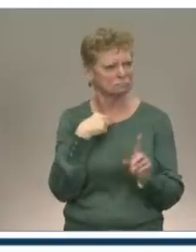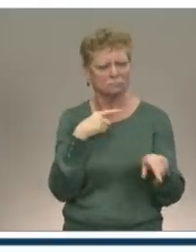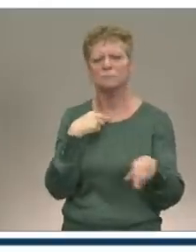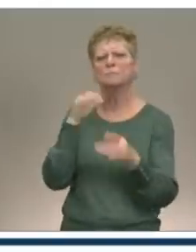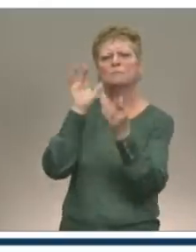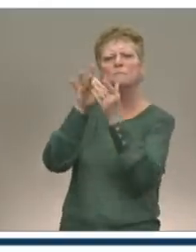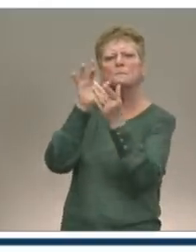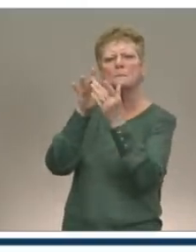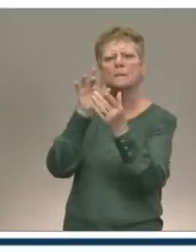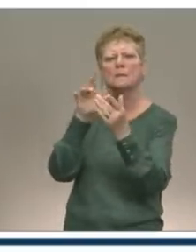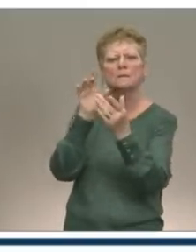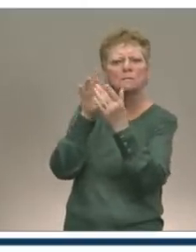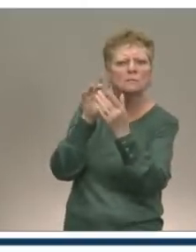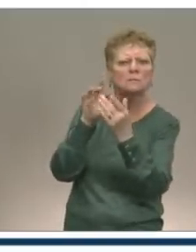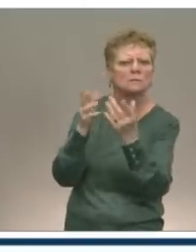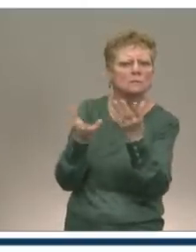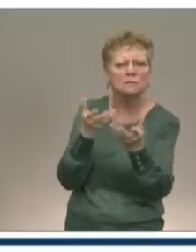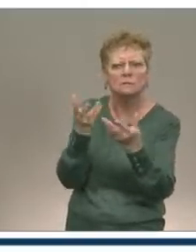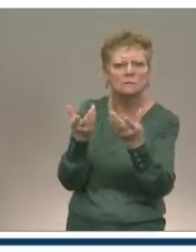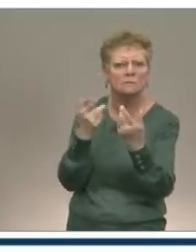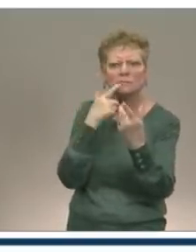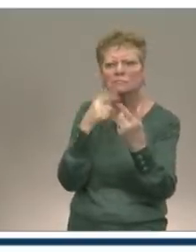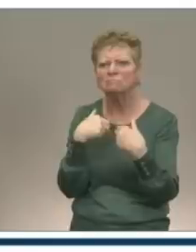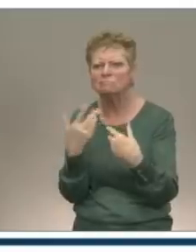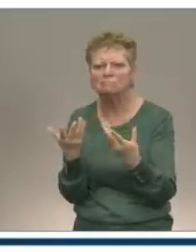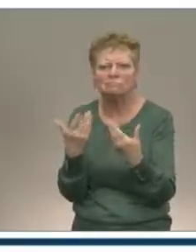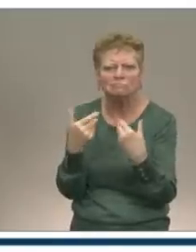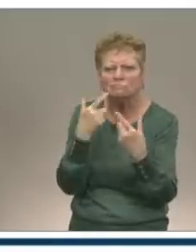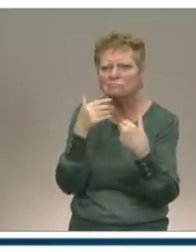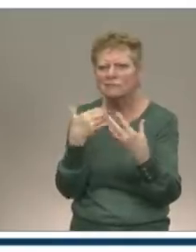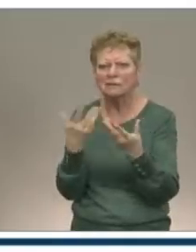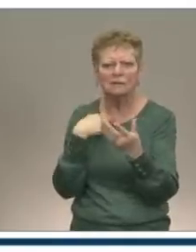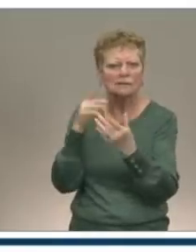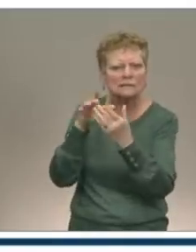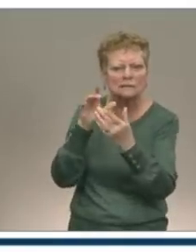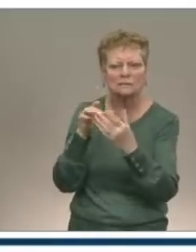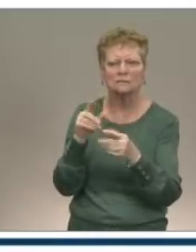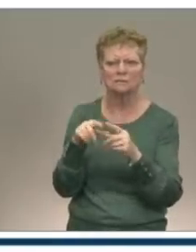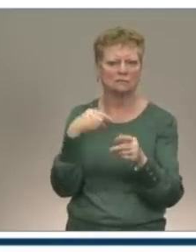i'm still not any closer to having any answers and i also recently contacted the nova scotia